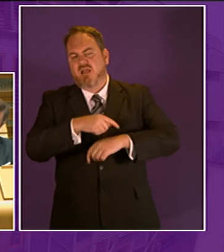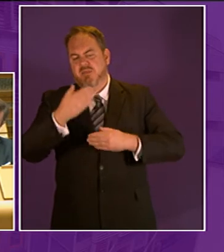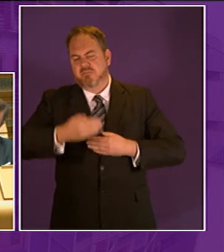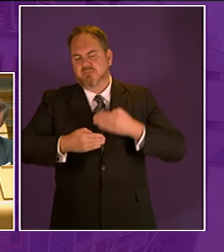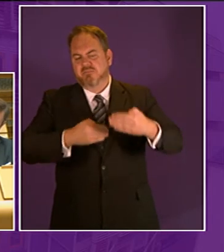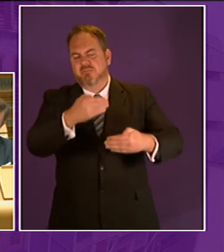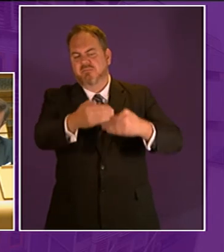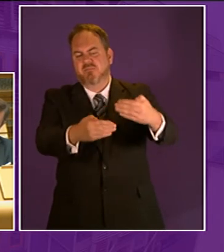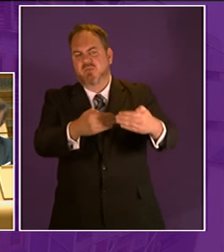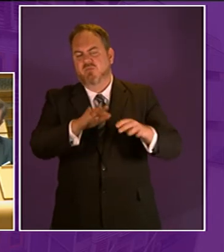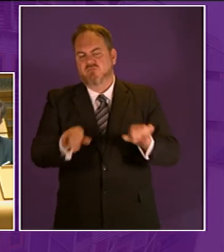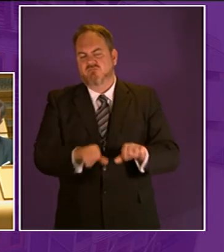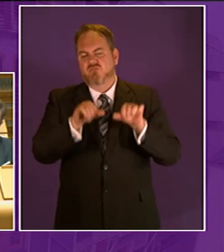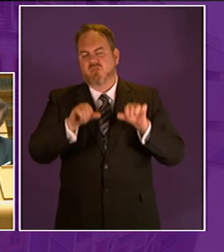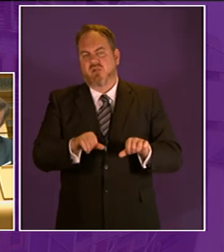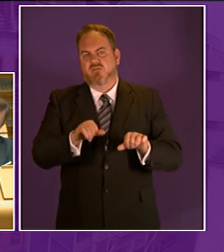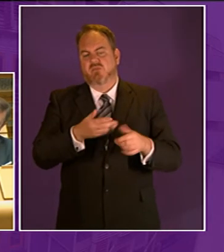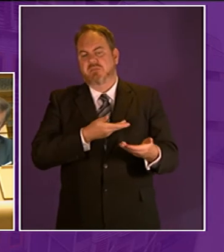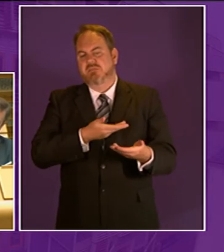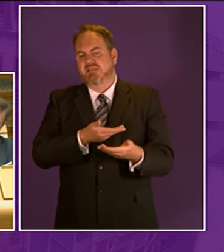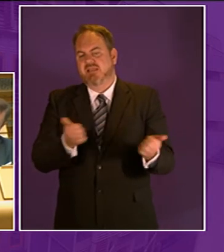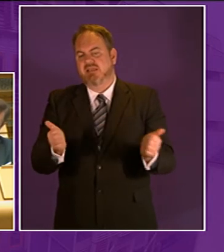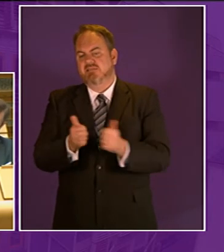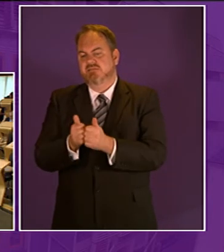by both sides, so that mediation can be effective?